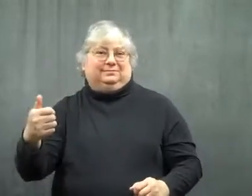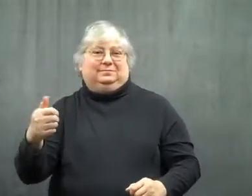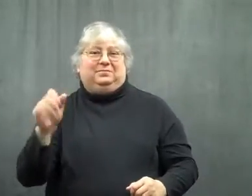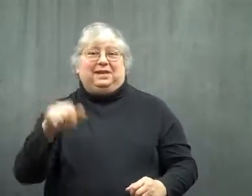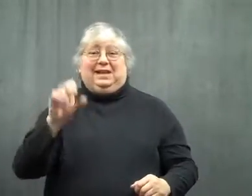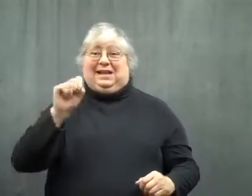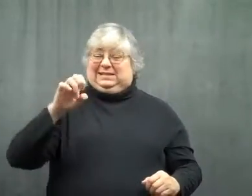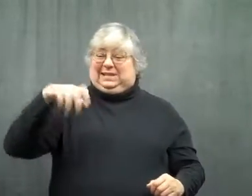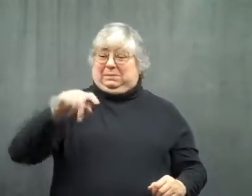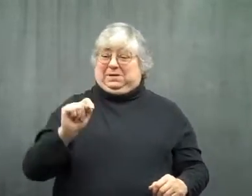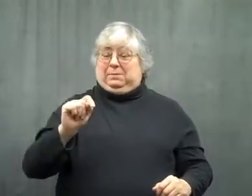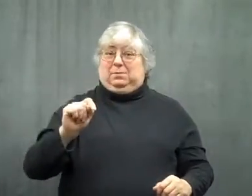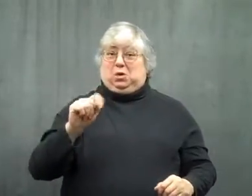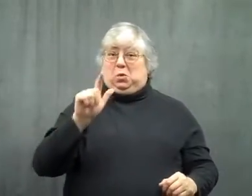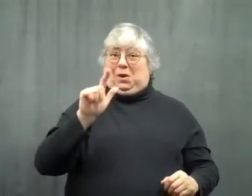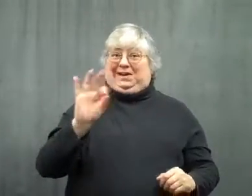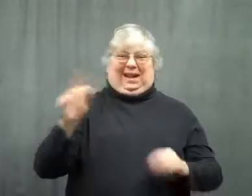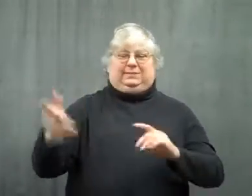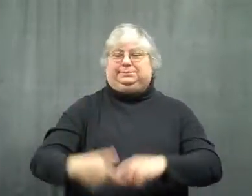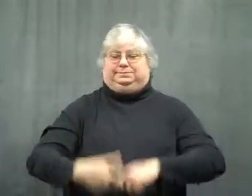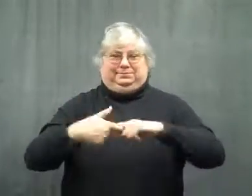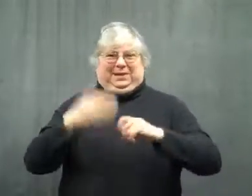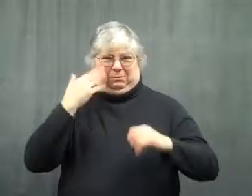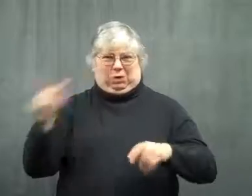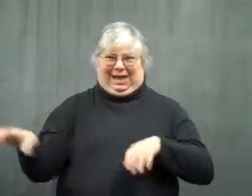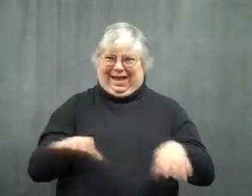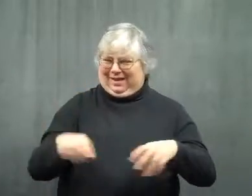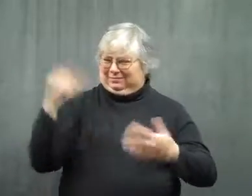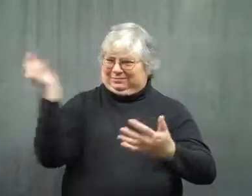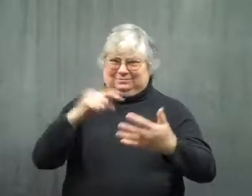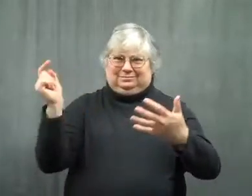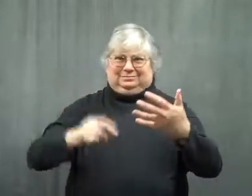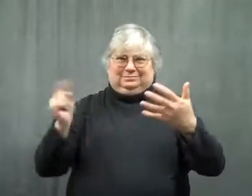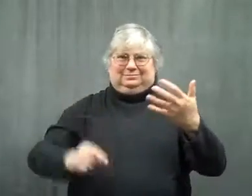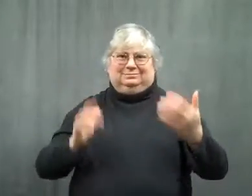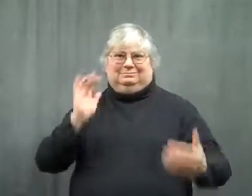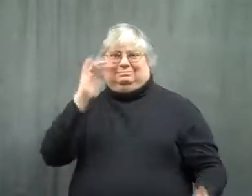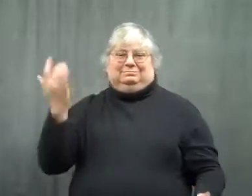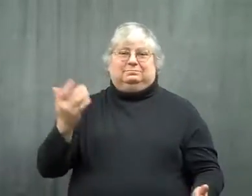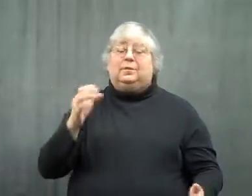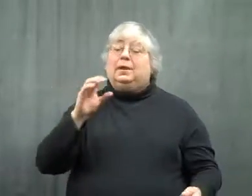He was suspended on September 29, because of his actions.